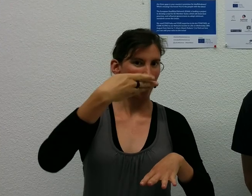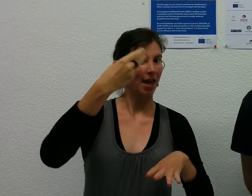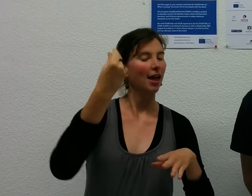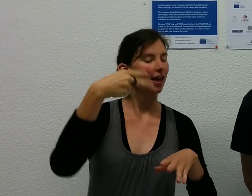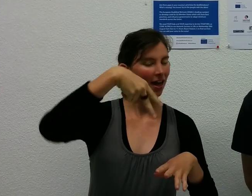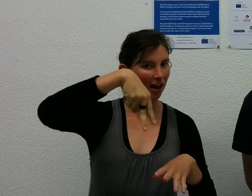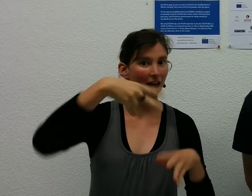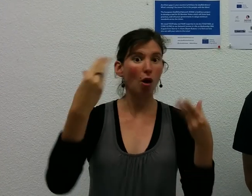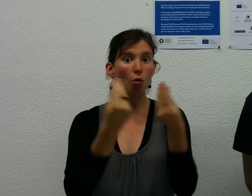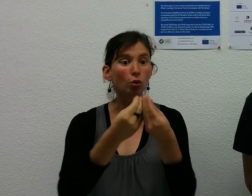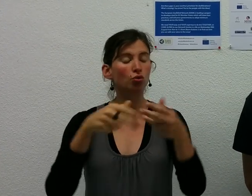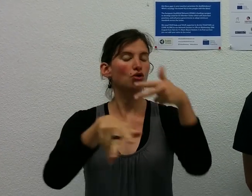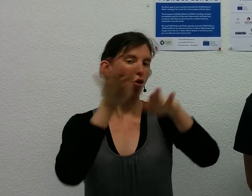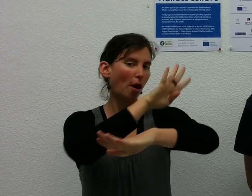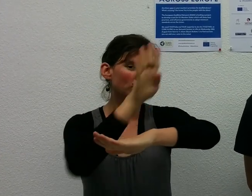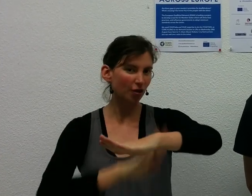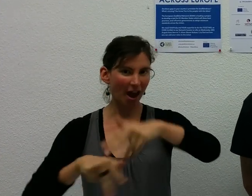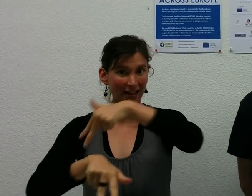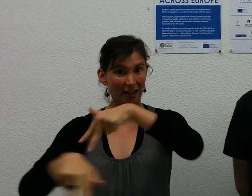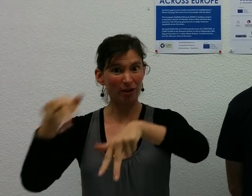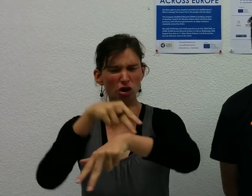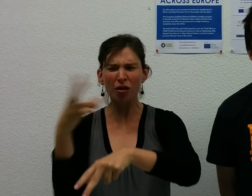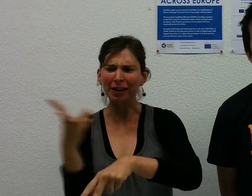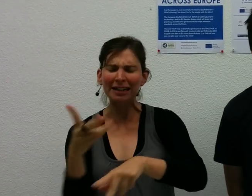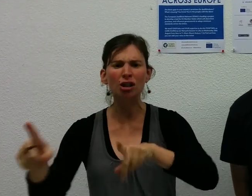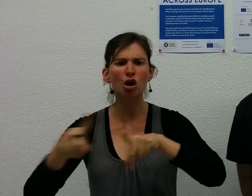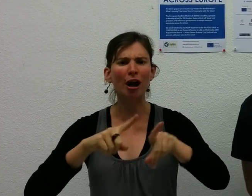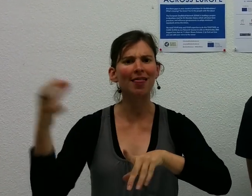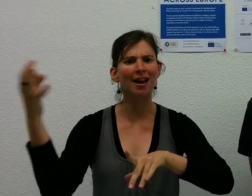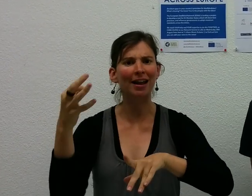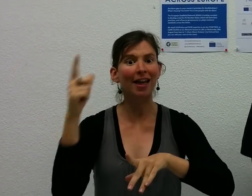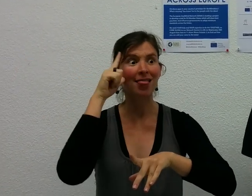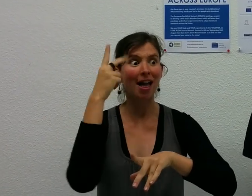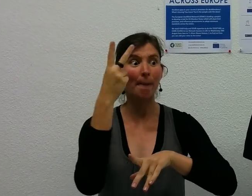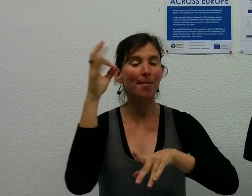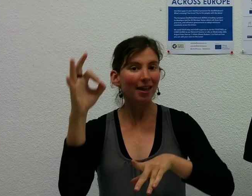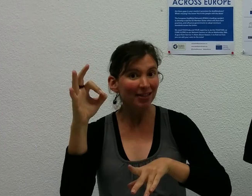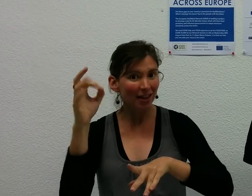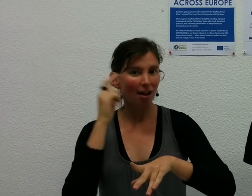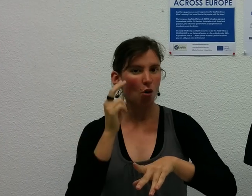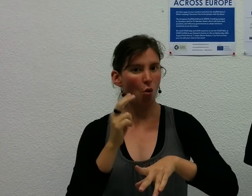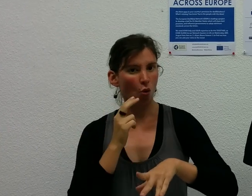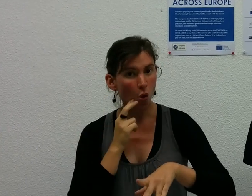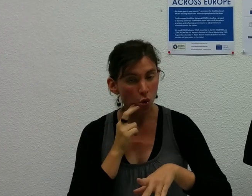has organized a European Conference on 20th June next.